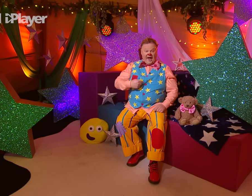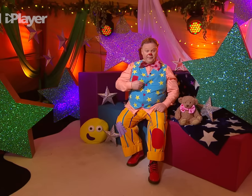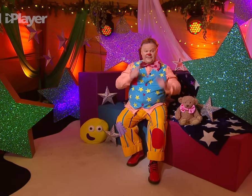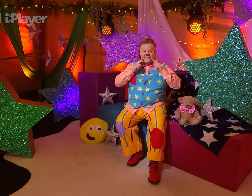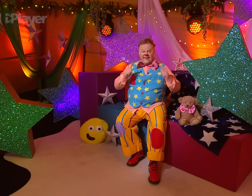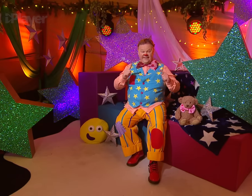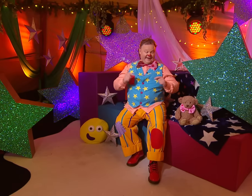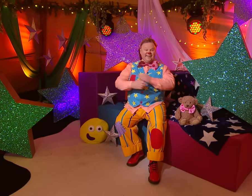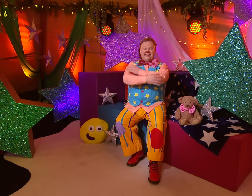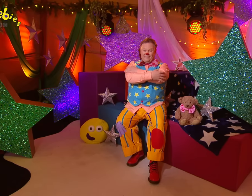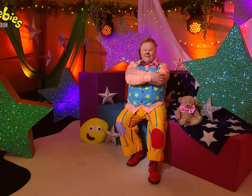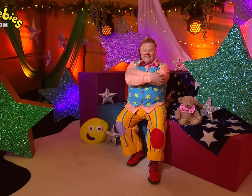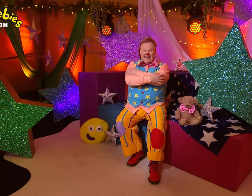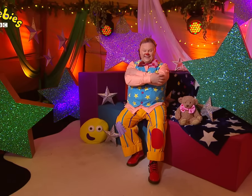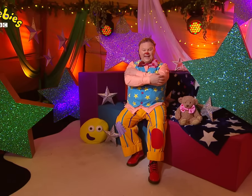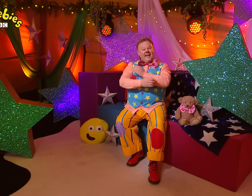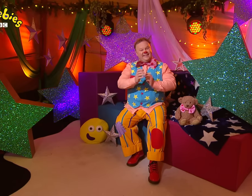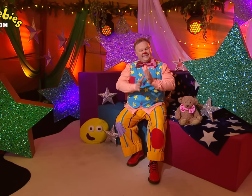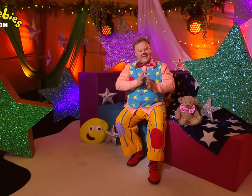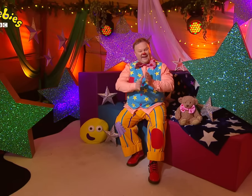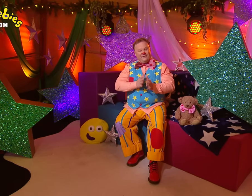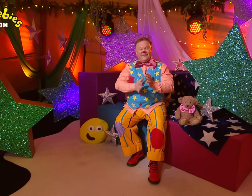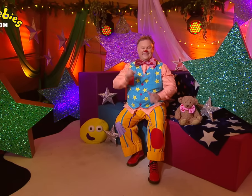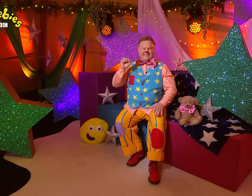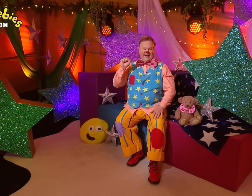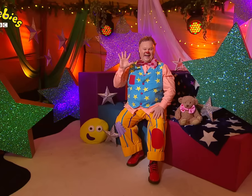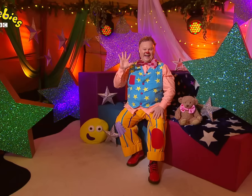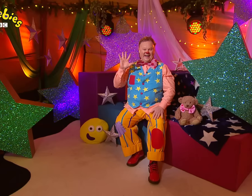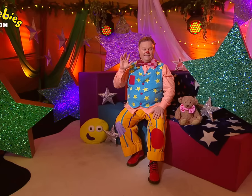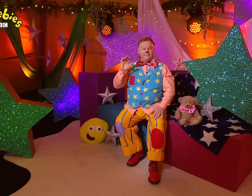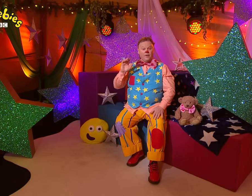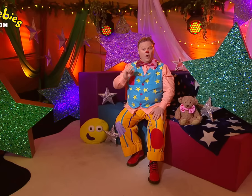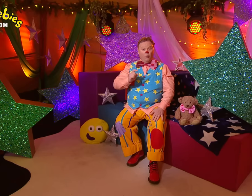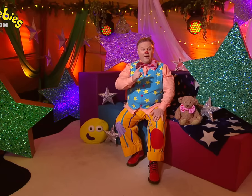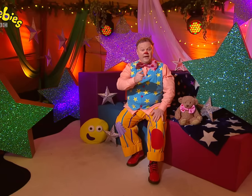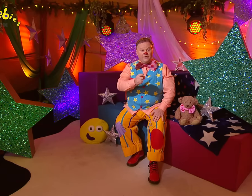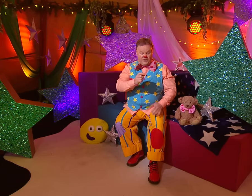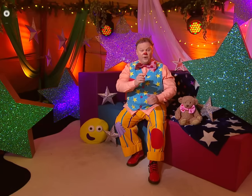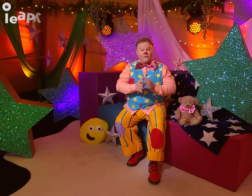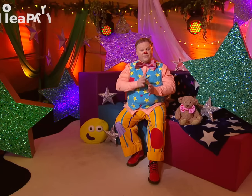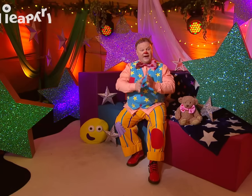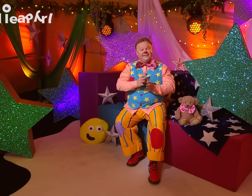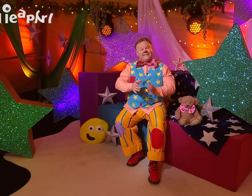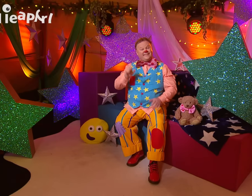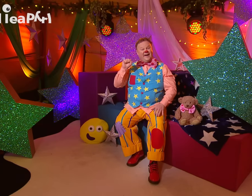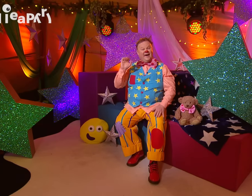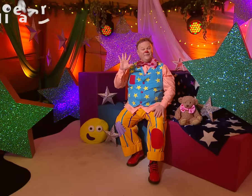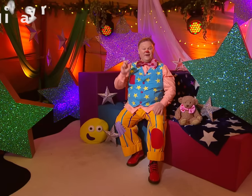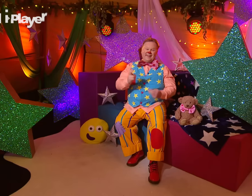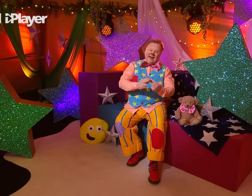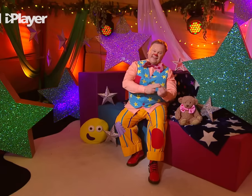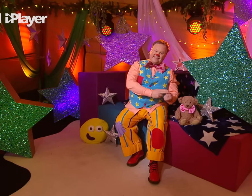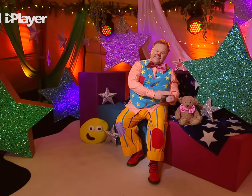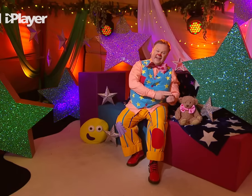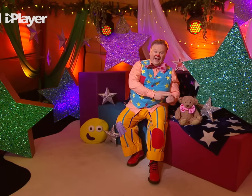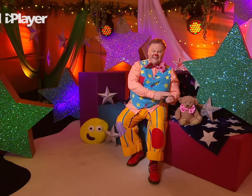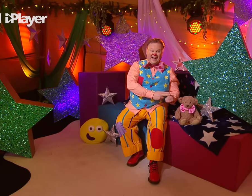i was just teaching tumble ted the sign for star why don't you sign star with us are you ready